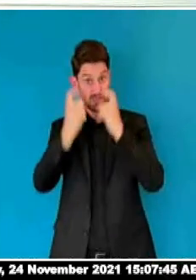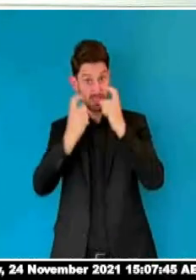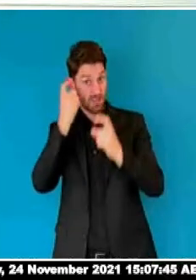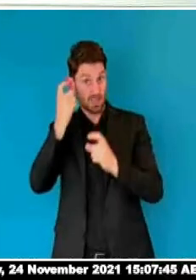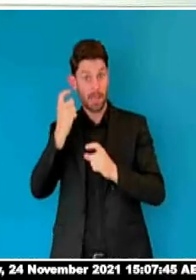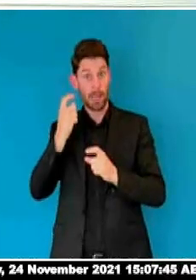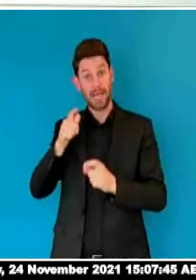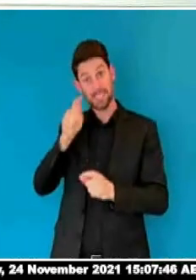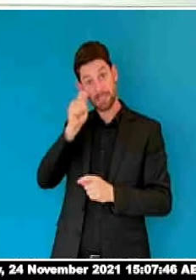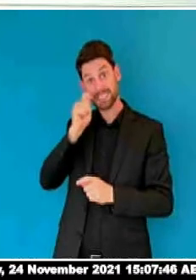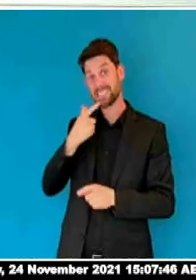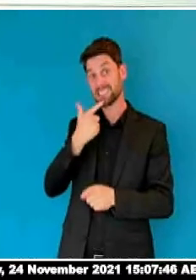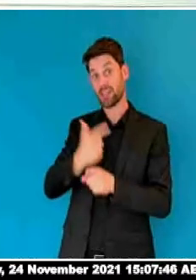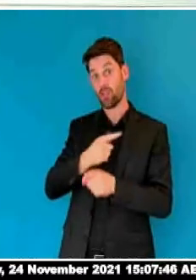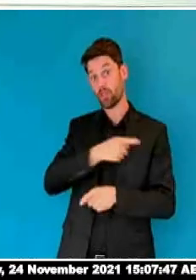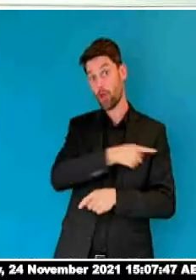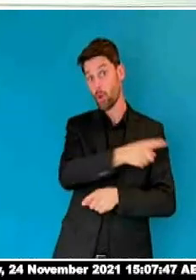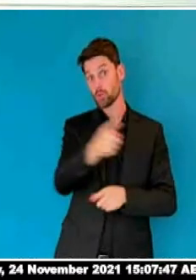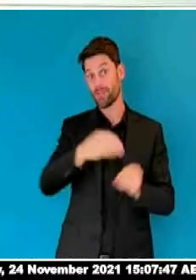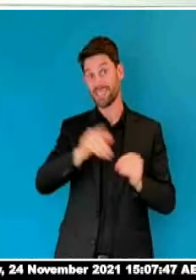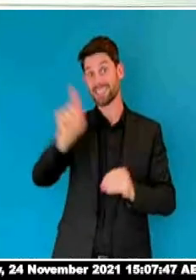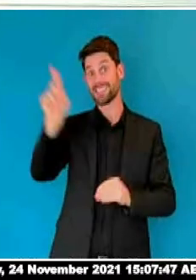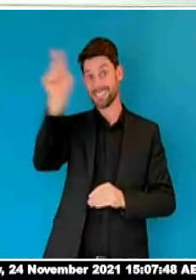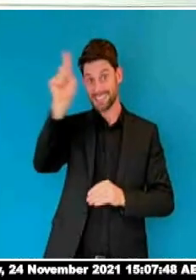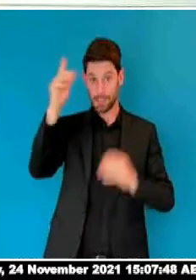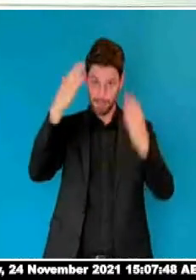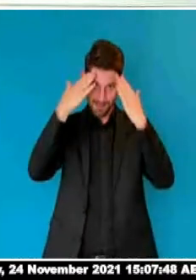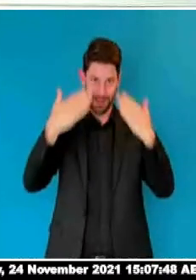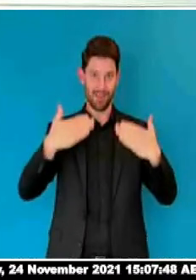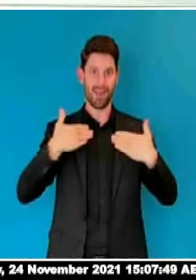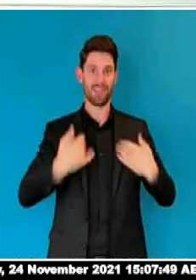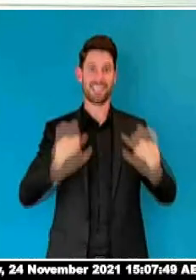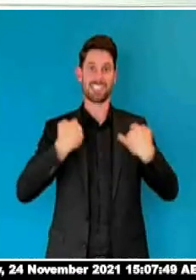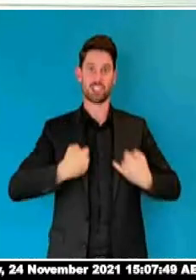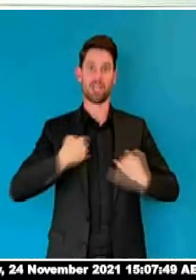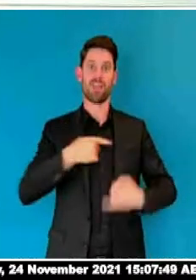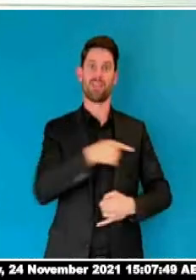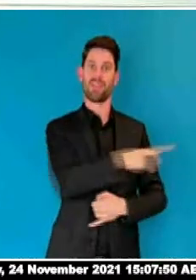existing mental health conditions may actually present a lesser risk in a